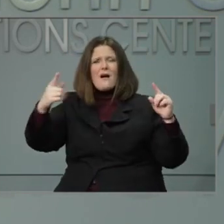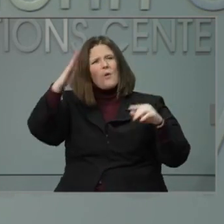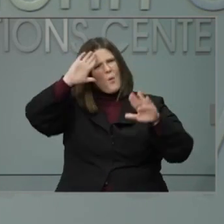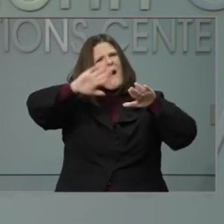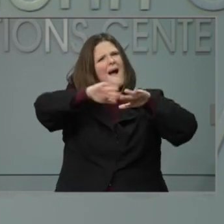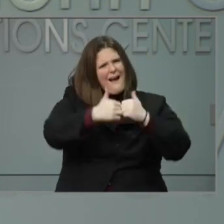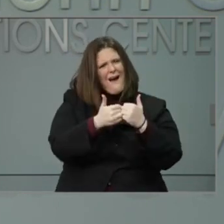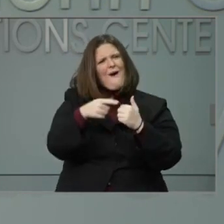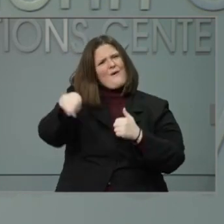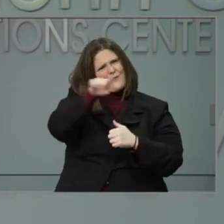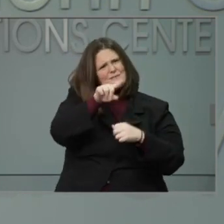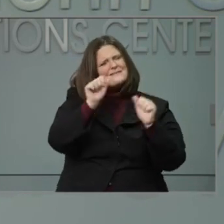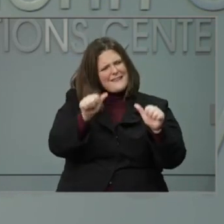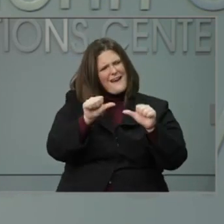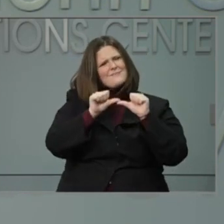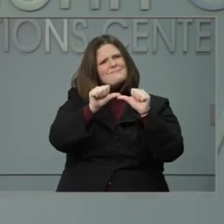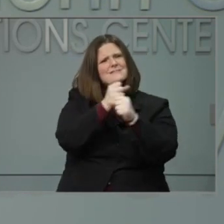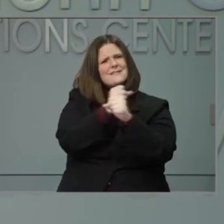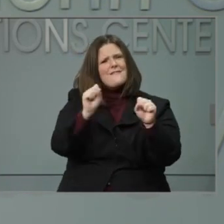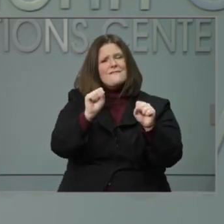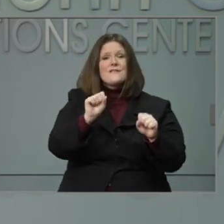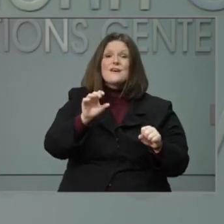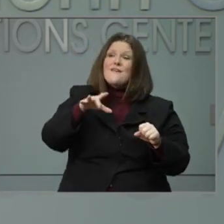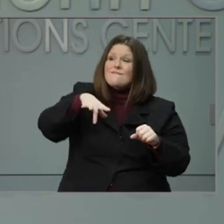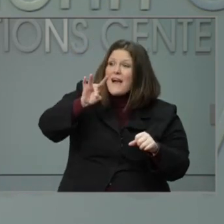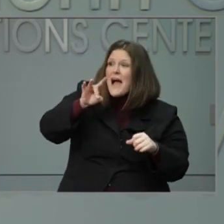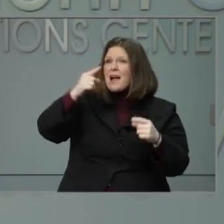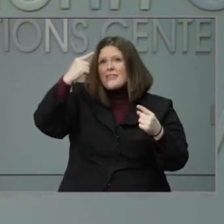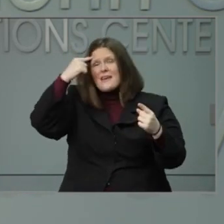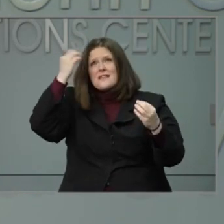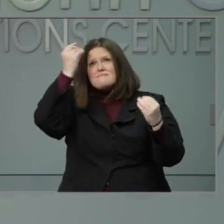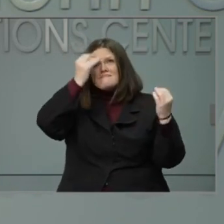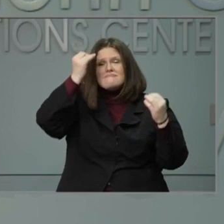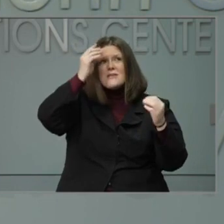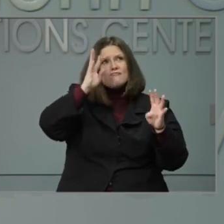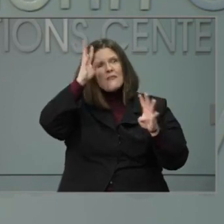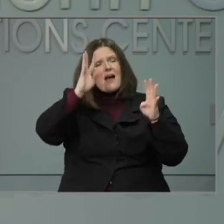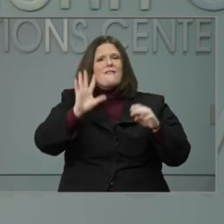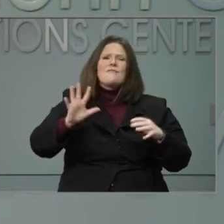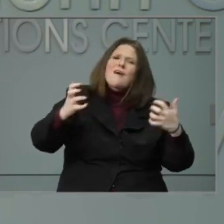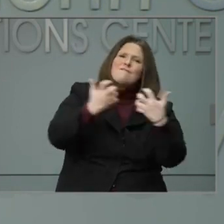CREATIVE AND WILL FIND AMAZING WAYS TO CELEBRATE THE HOLIDAYS WHILE STILL KEEPING OUR COMMUNITIES SAFE. FIND A WAY THAT WORKS FOR YOUR